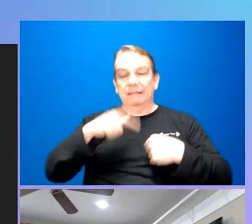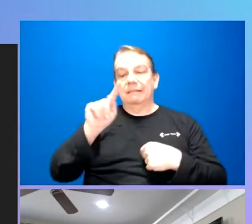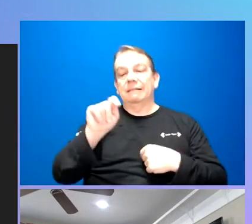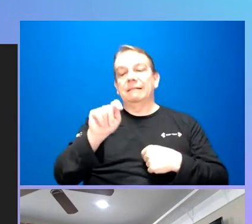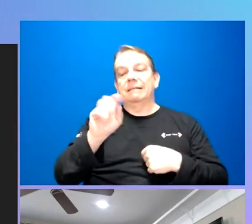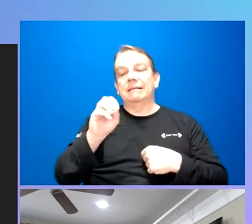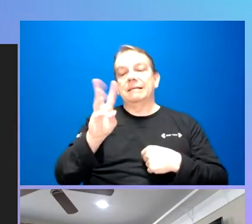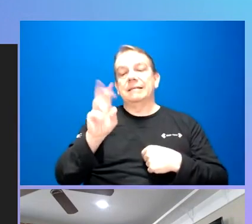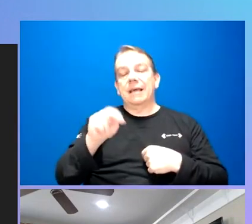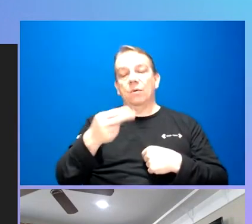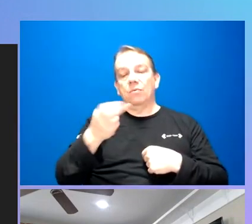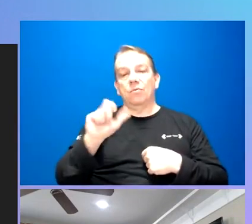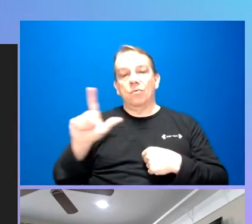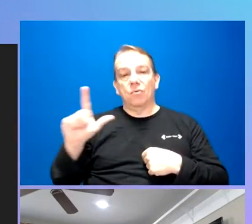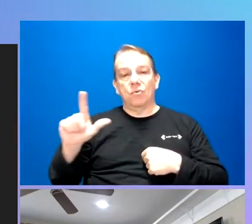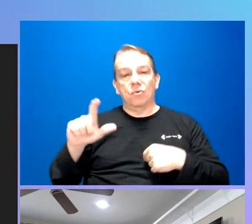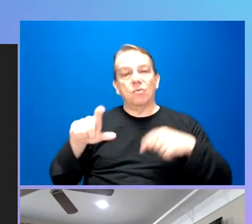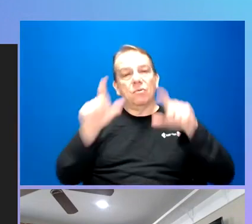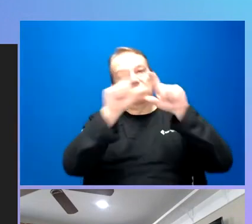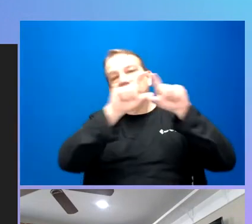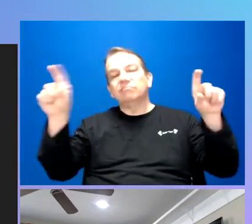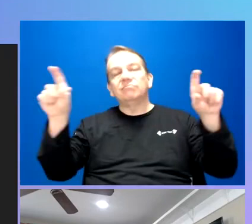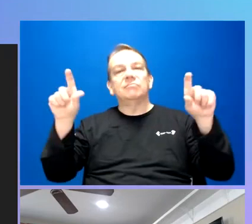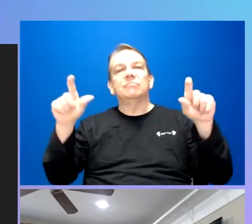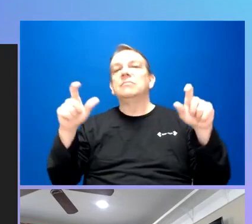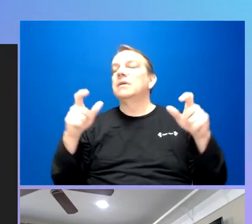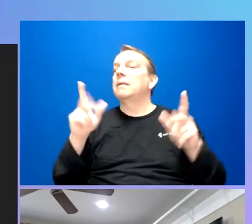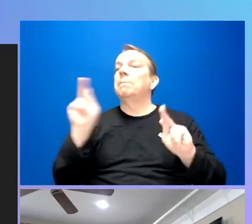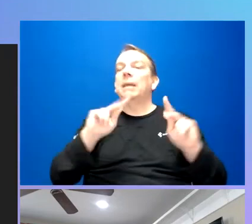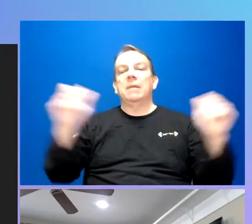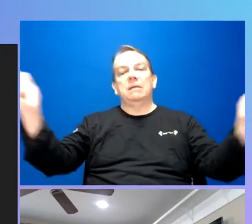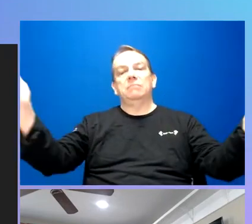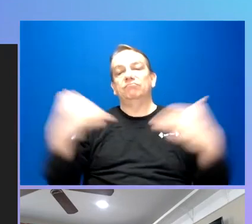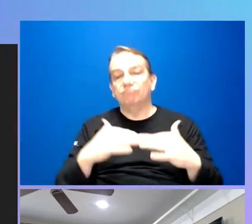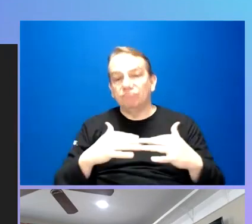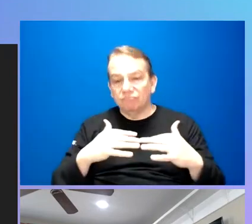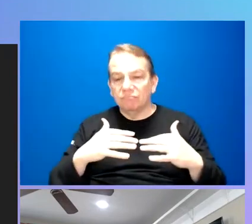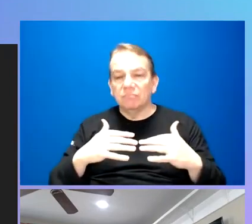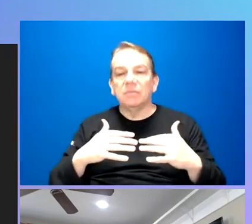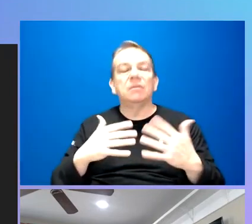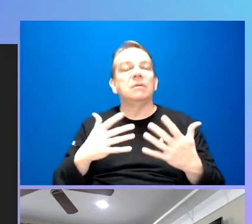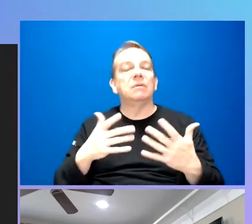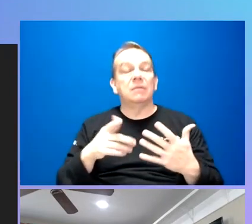of people. You can have a town hall that is your entire